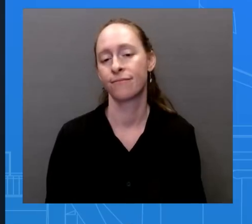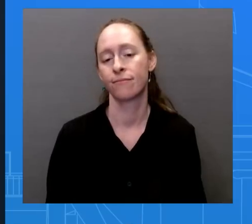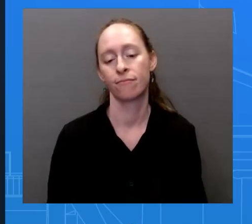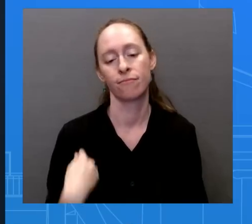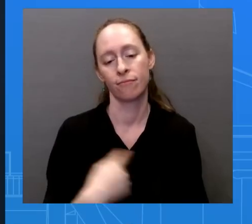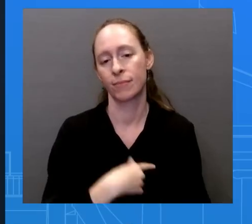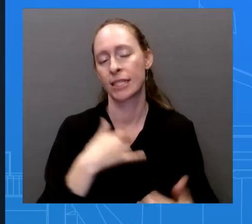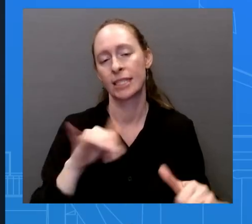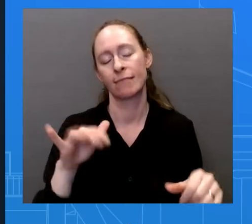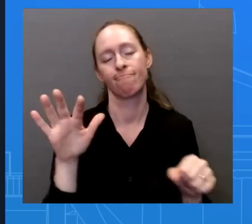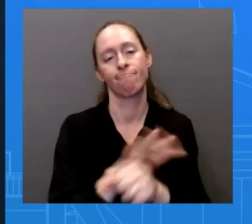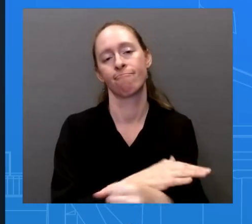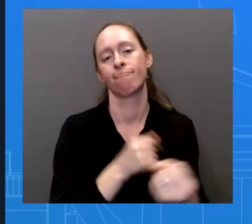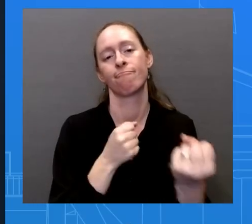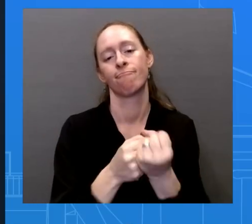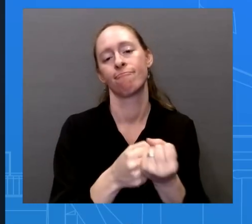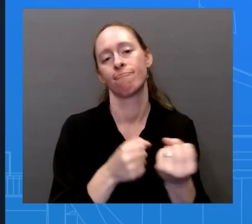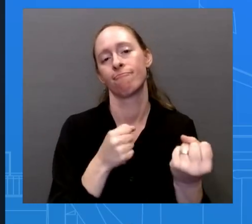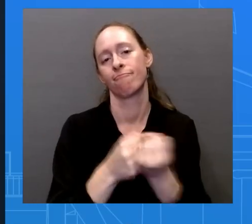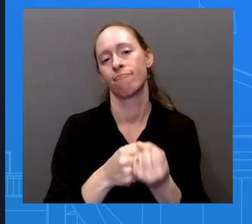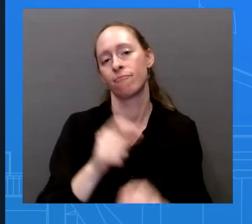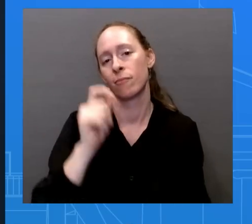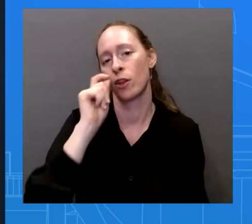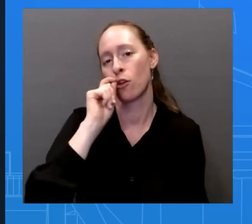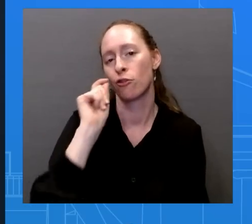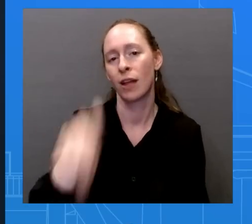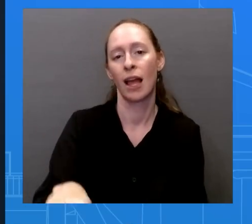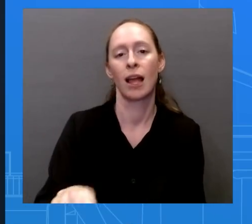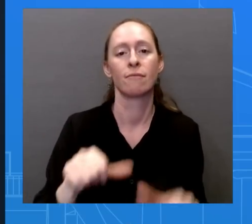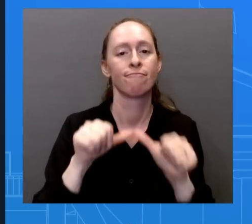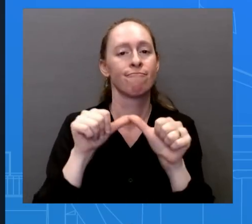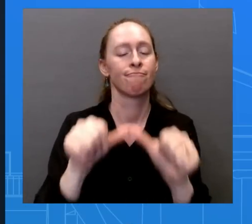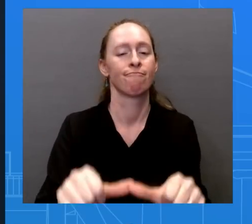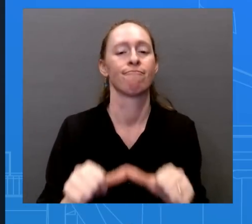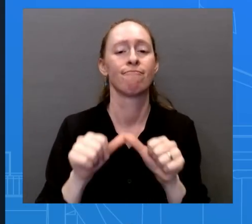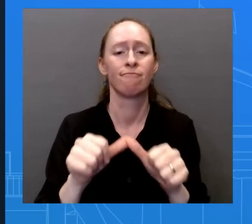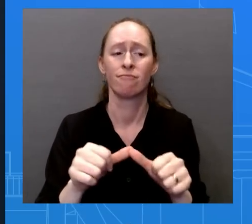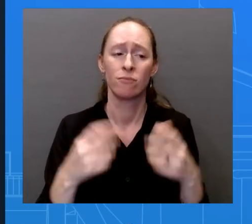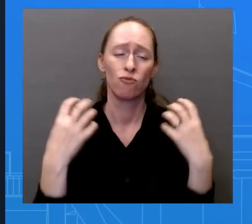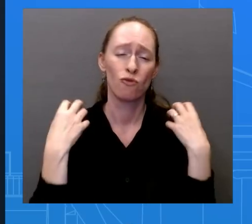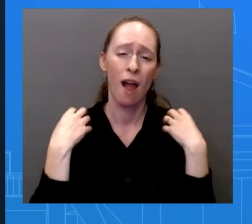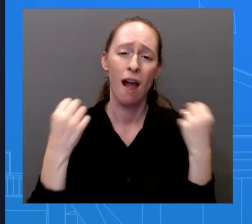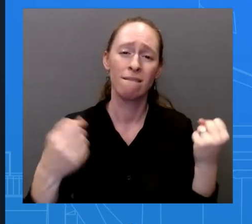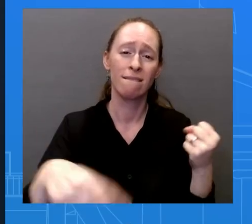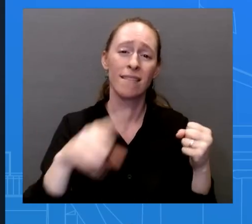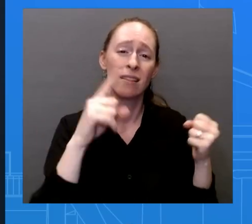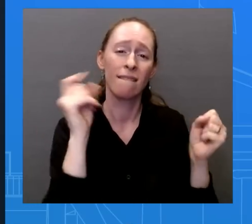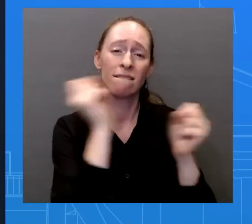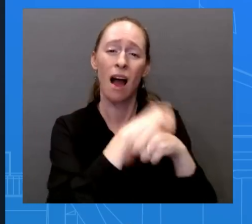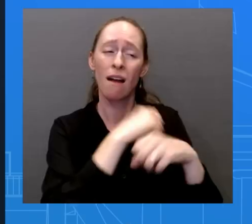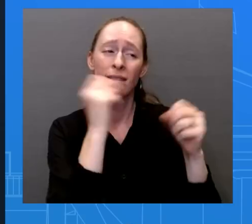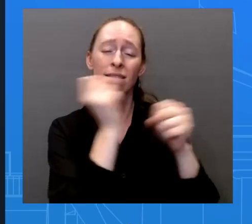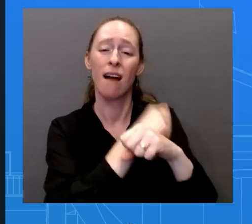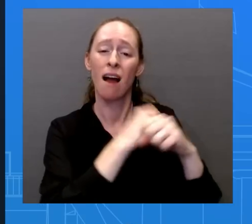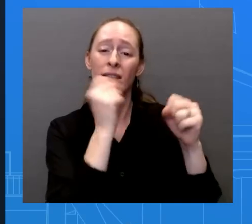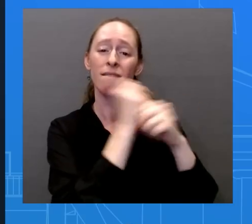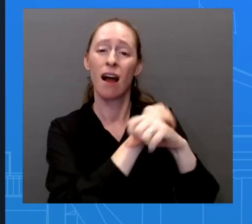their bravery as they are fighting against this aggression as long as it takes. Don't have a timeline. As we have said many times along --